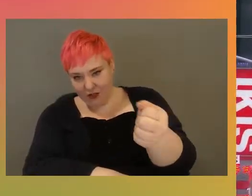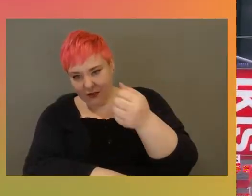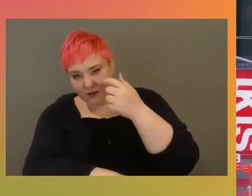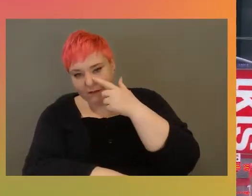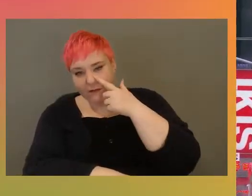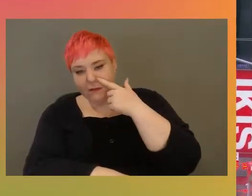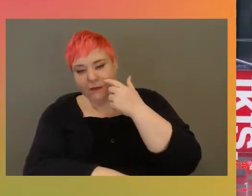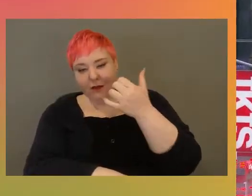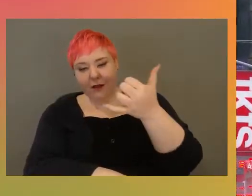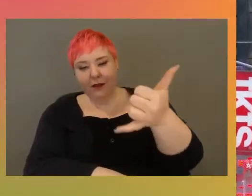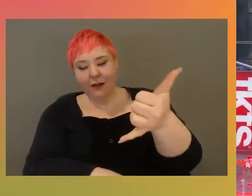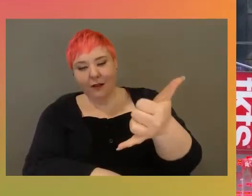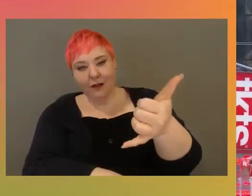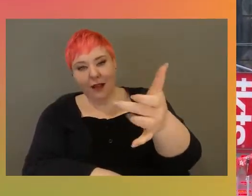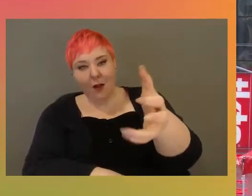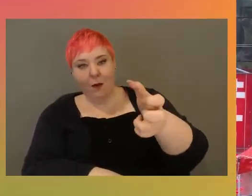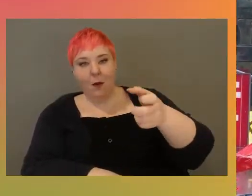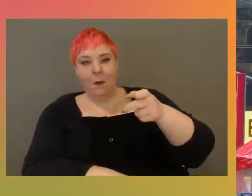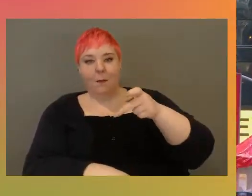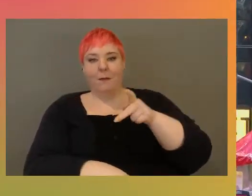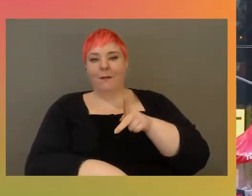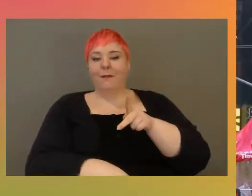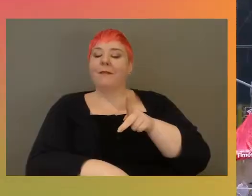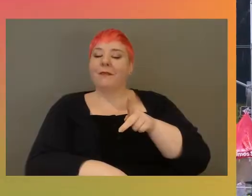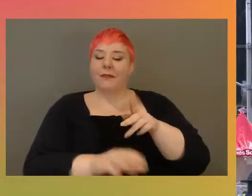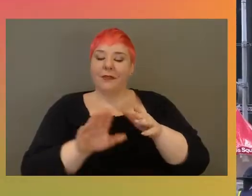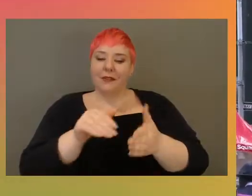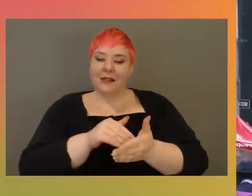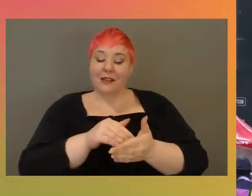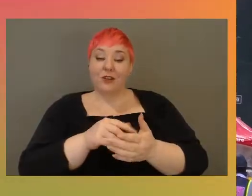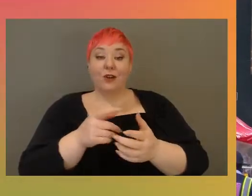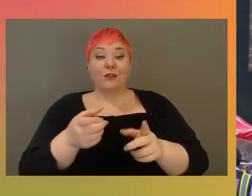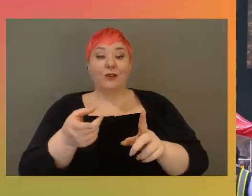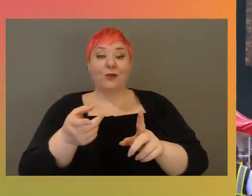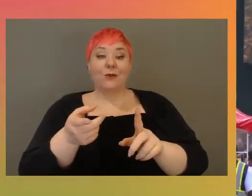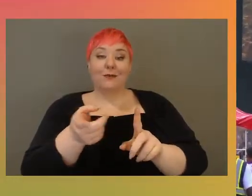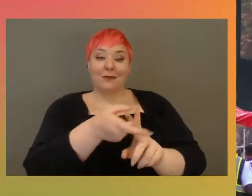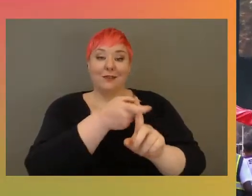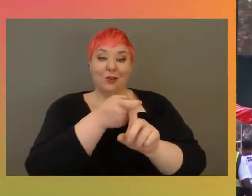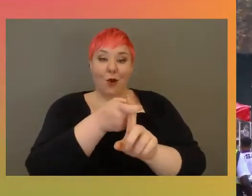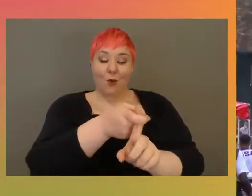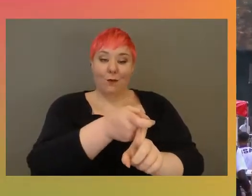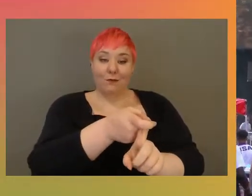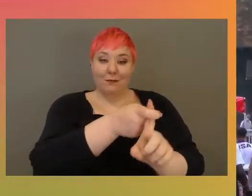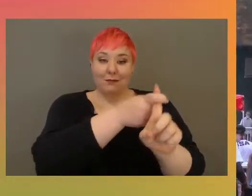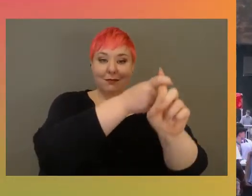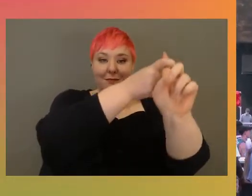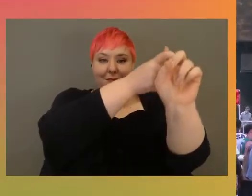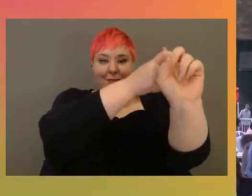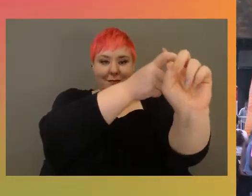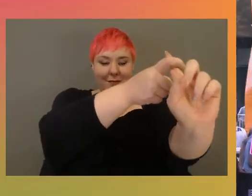SHAMUS, ALL THE WAY DOWN TO CANAL STREET. REACH, REACH, ENERGETICALLY, REACH.